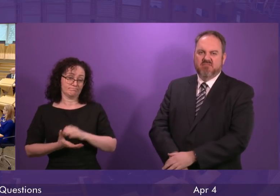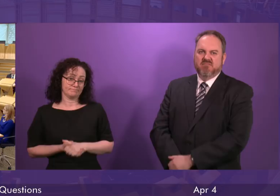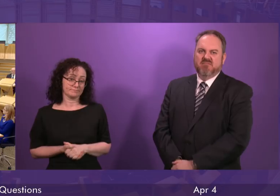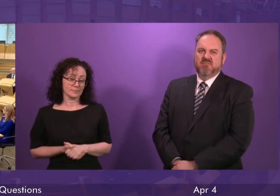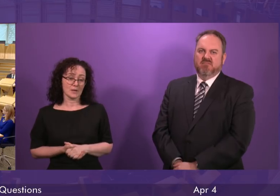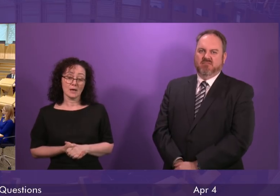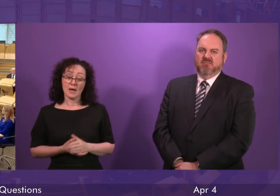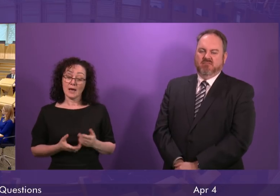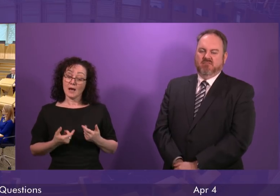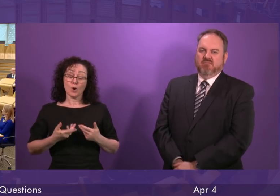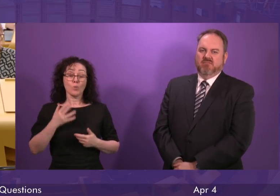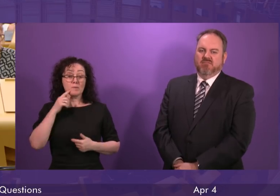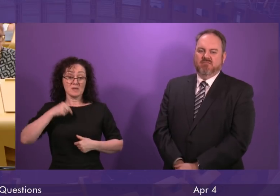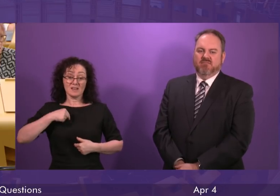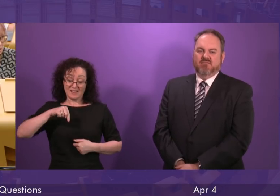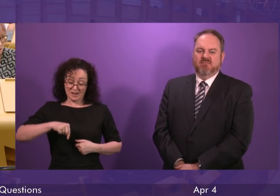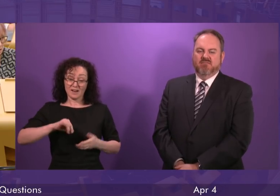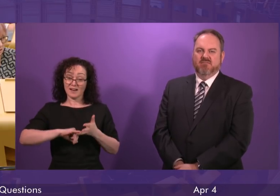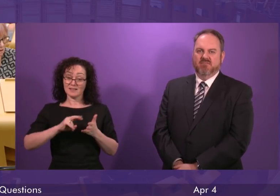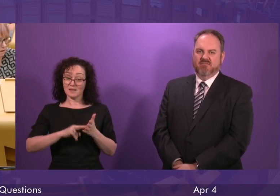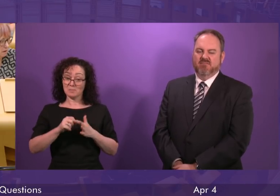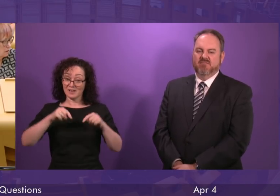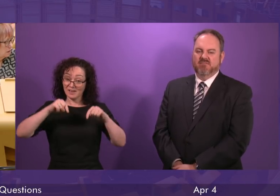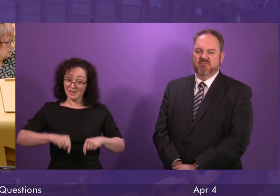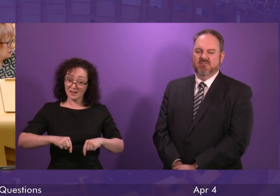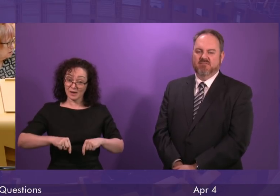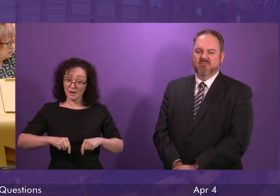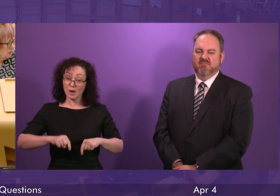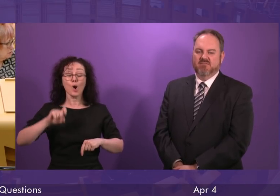as I or my party has anything to do with it, that will continue to be the case.